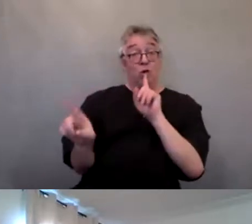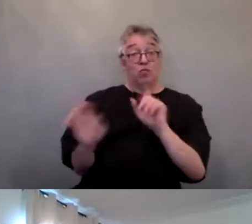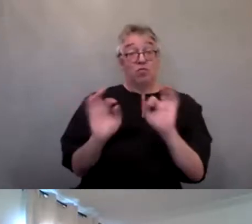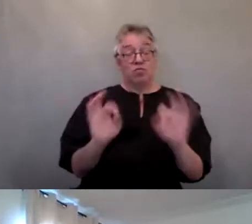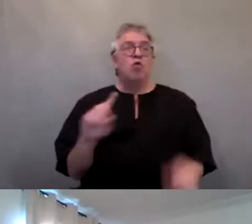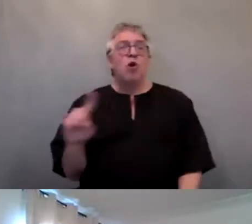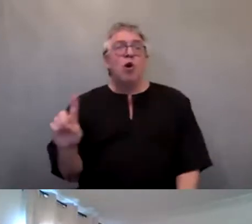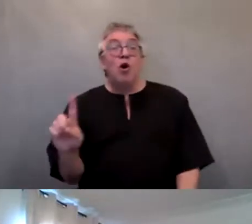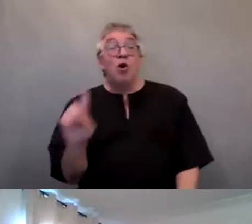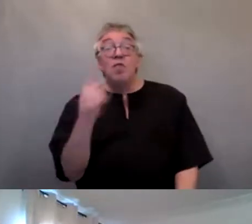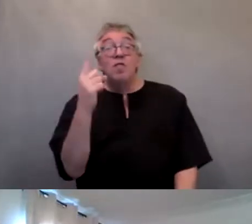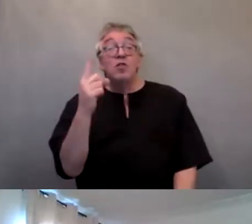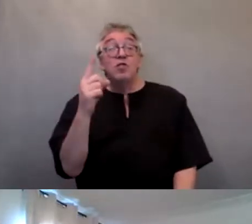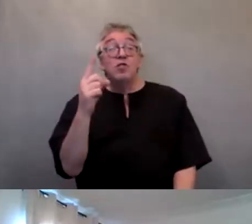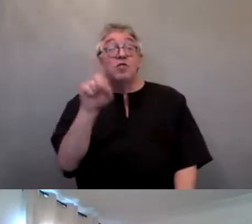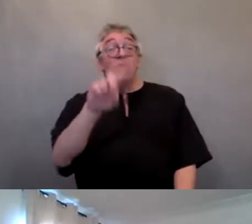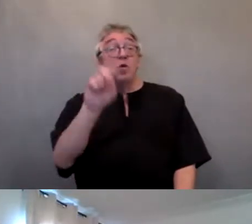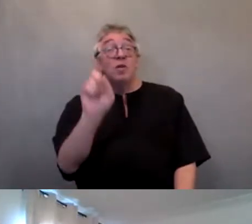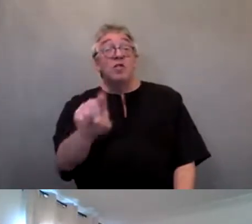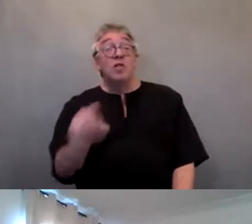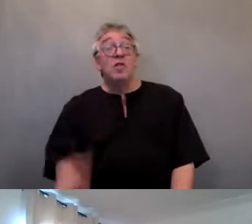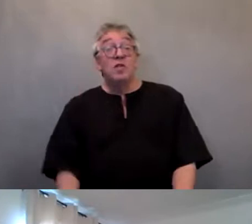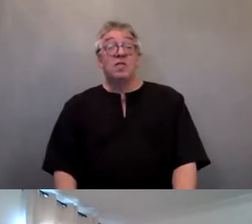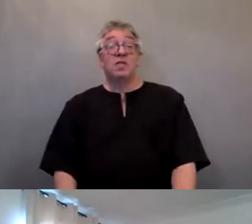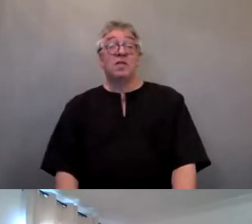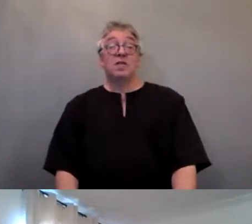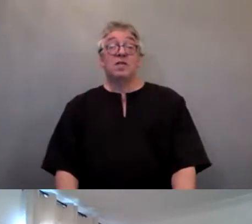. I would like the panelists to say a few things about